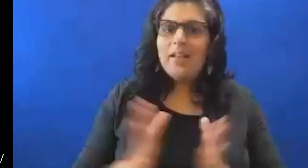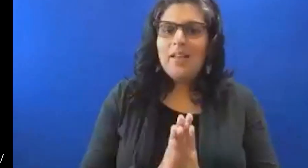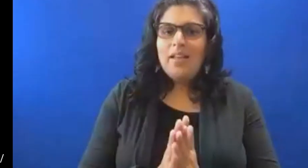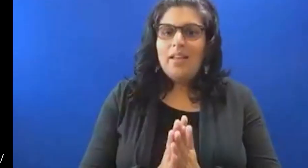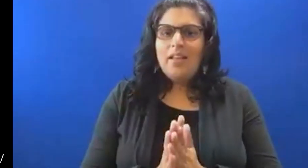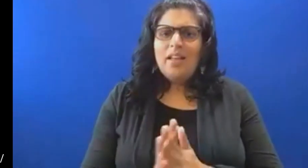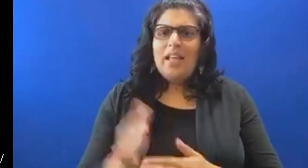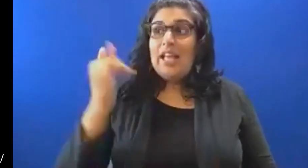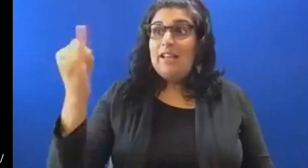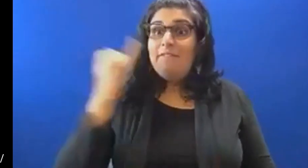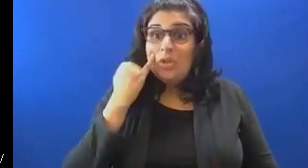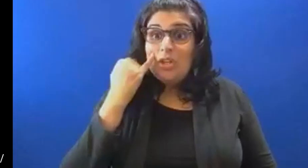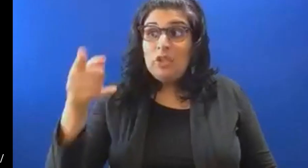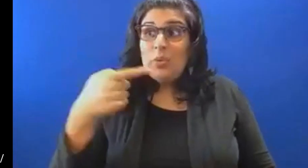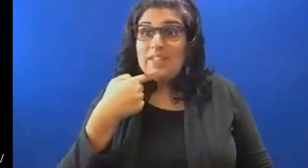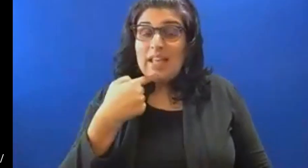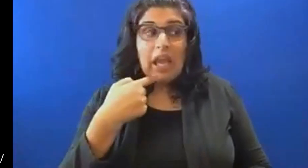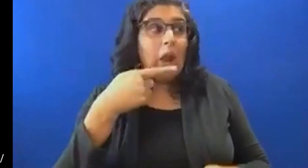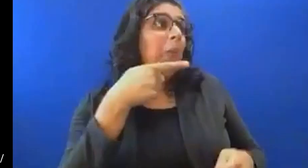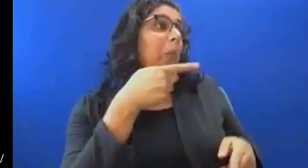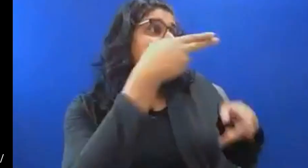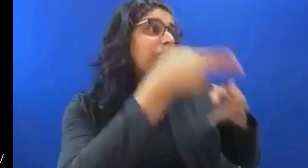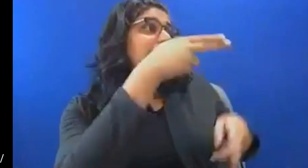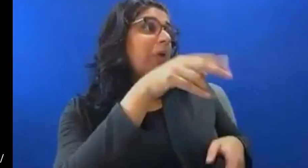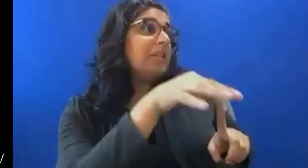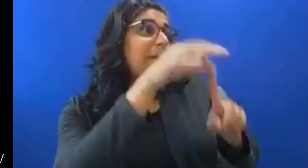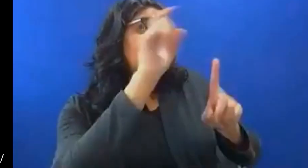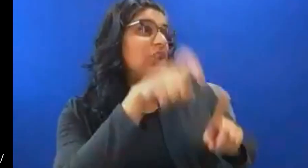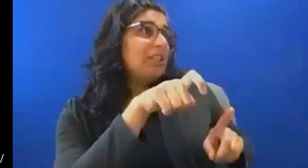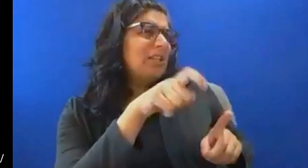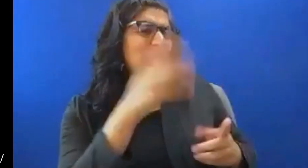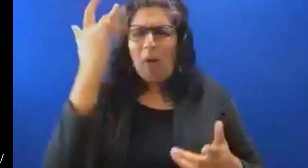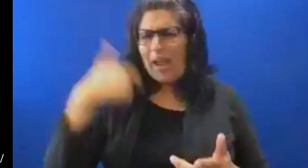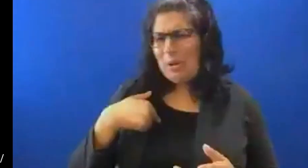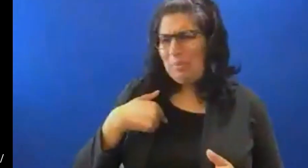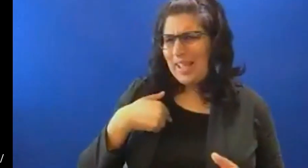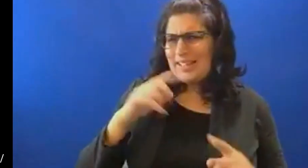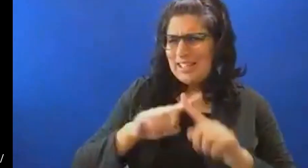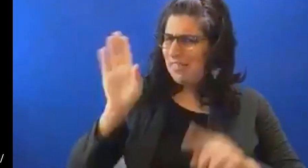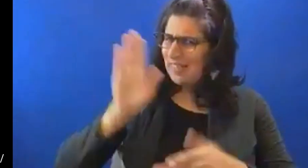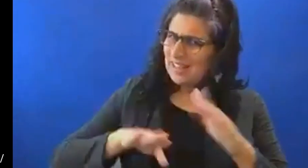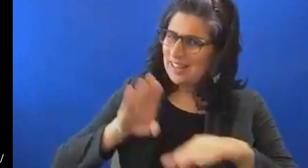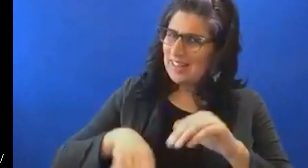special than yours? And if you say that I'm differently-abled. My question is, well, aren't you also differently-abled?